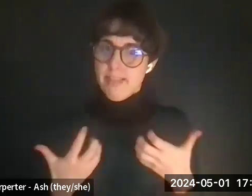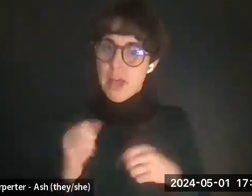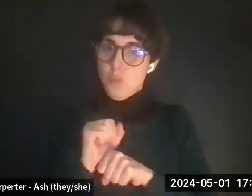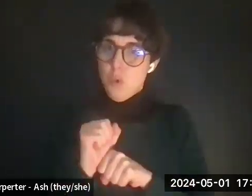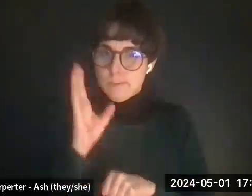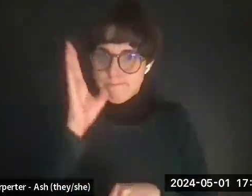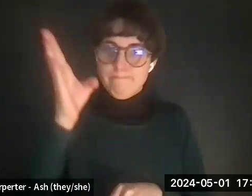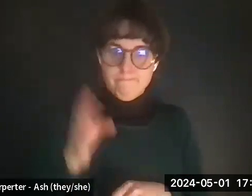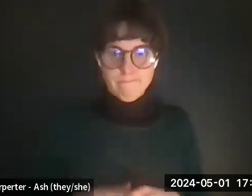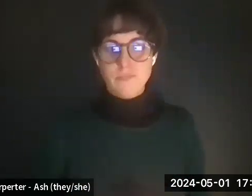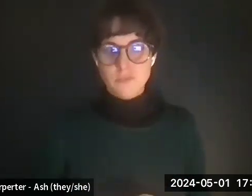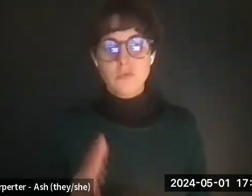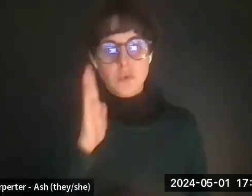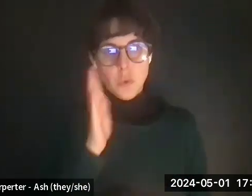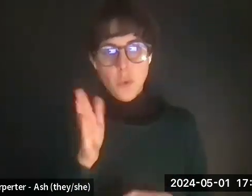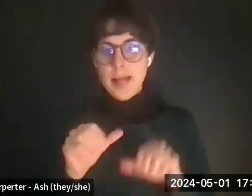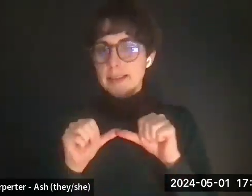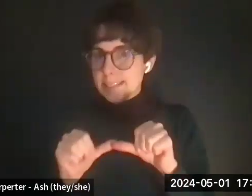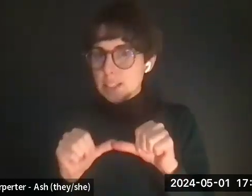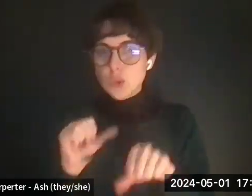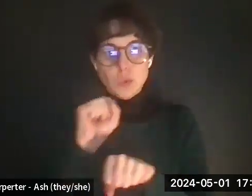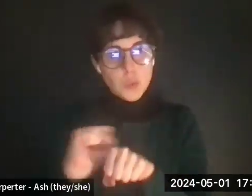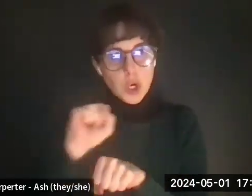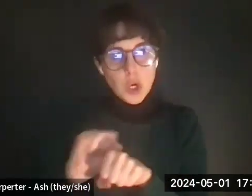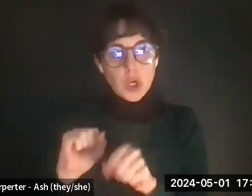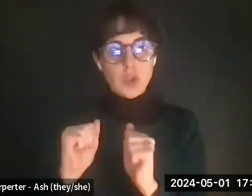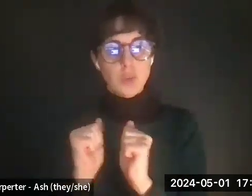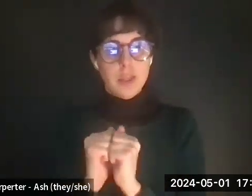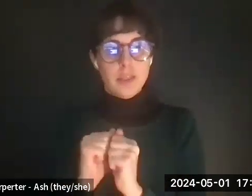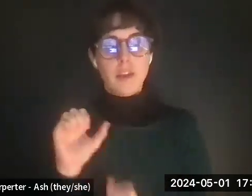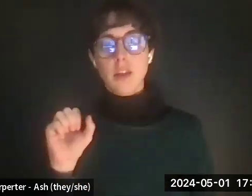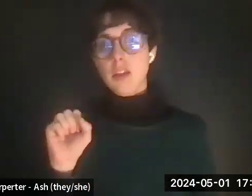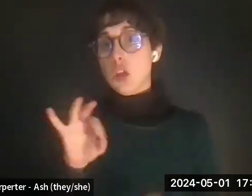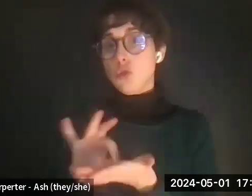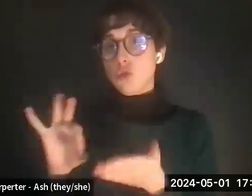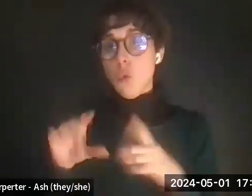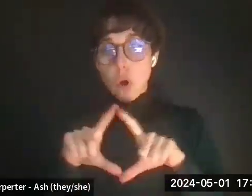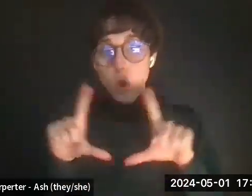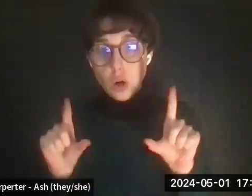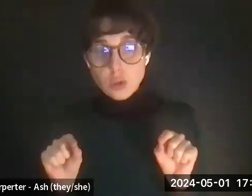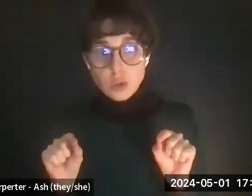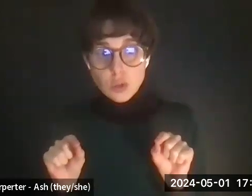We're gonna continue to work on our initial score cards for all the credentials on a weekly ca cadence.